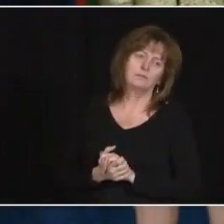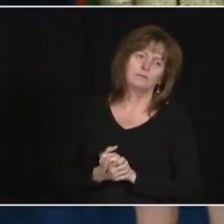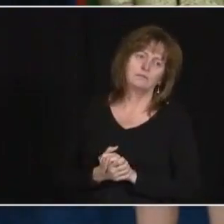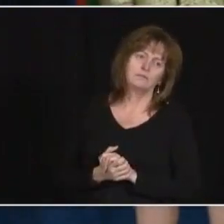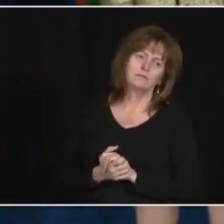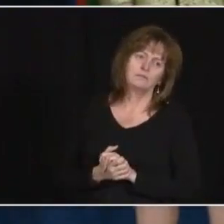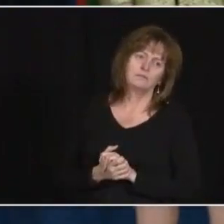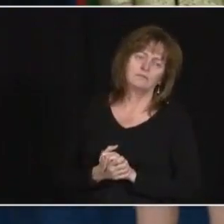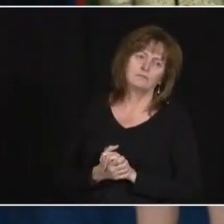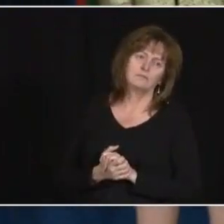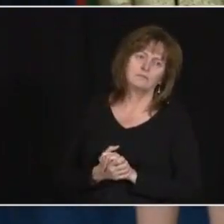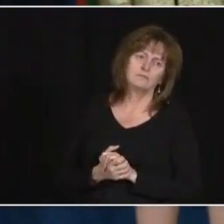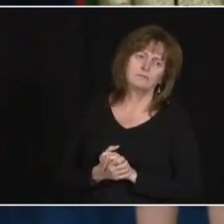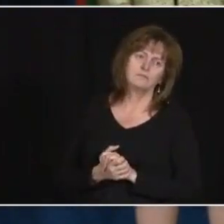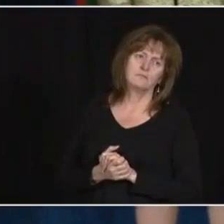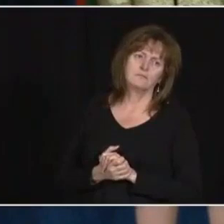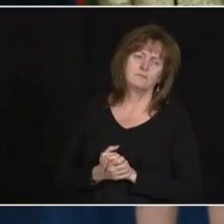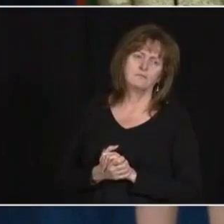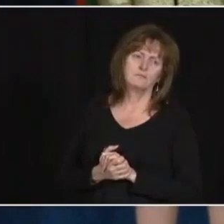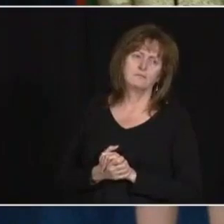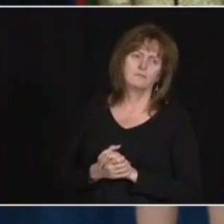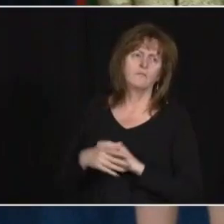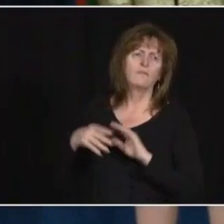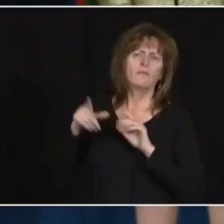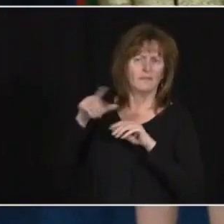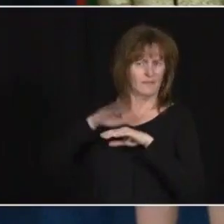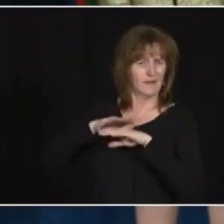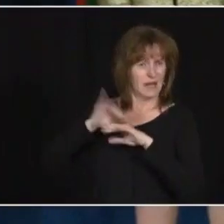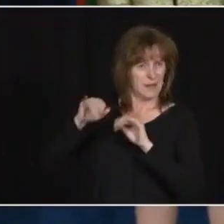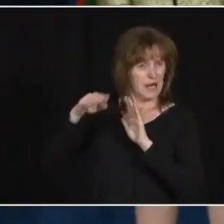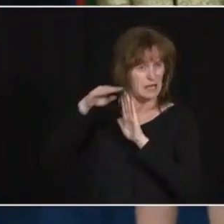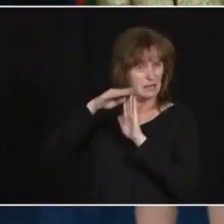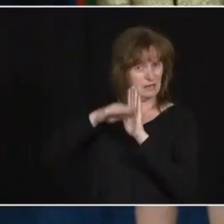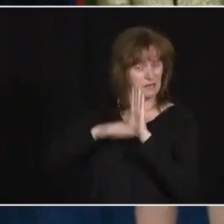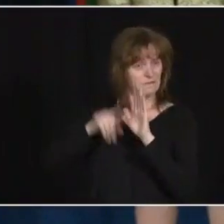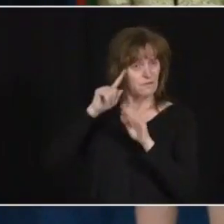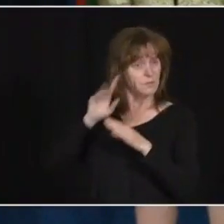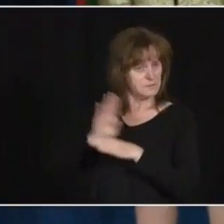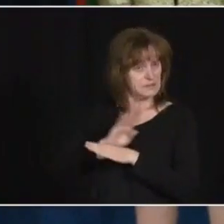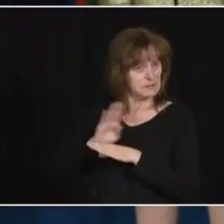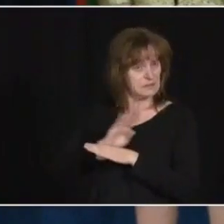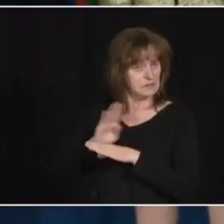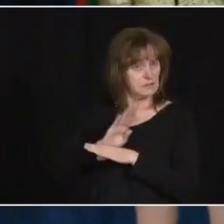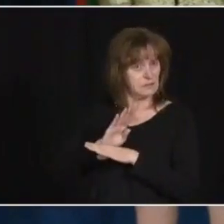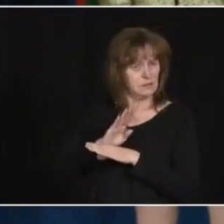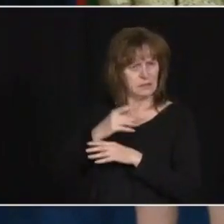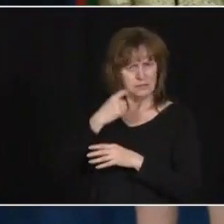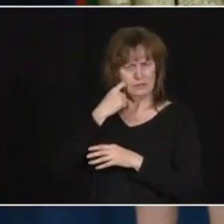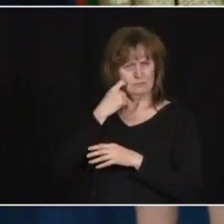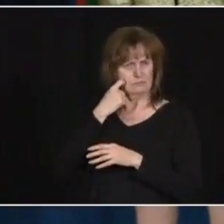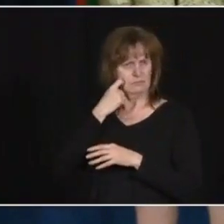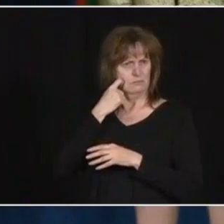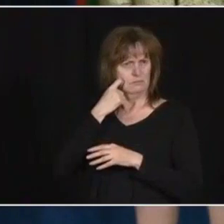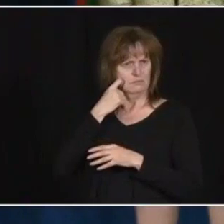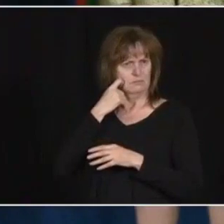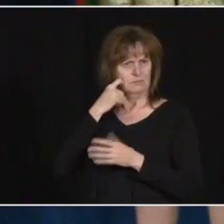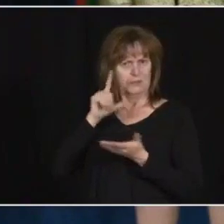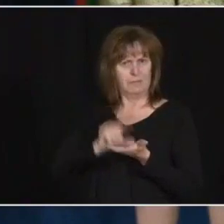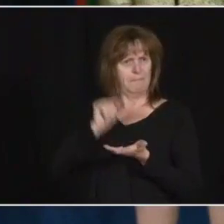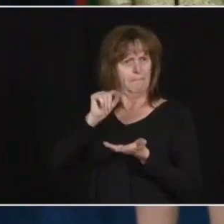The guidelines that are released today for businesses just coming out now, so we haven't had a